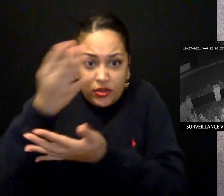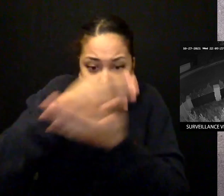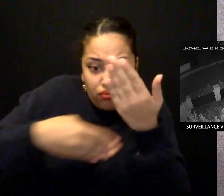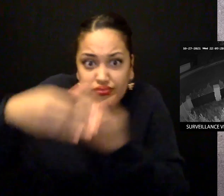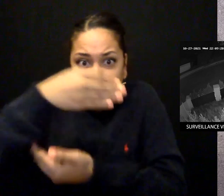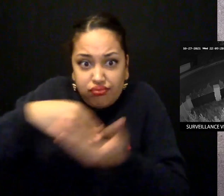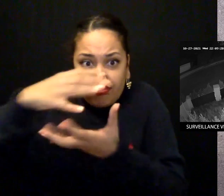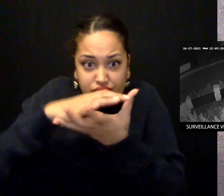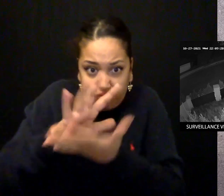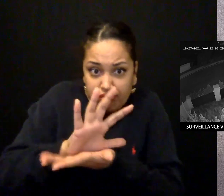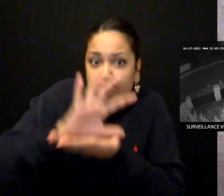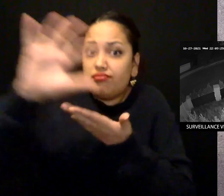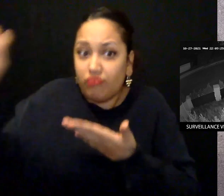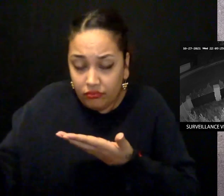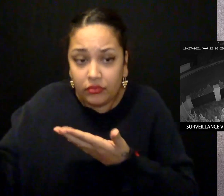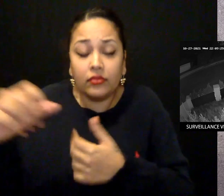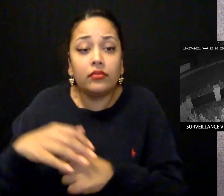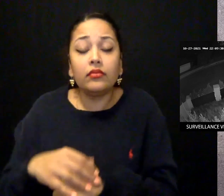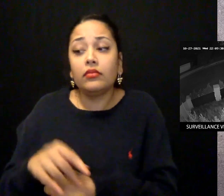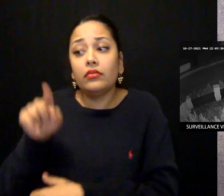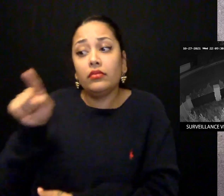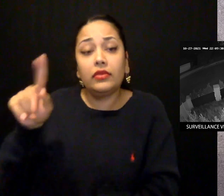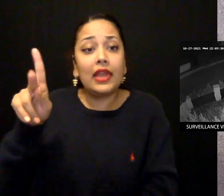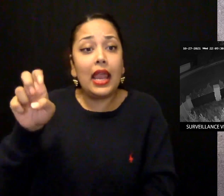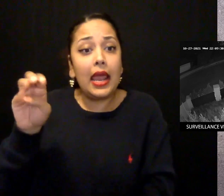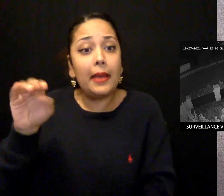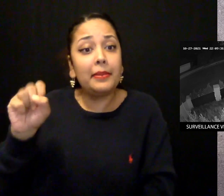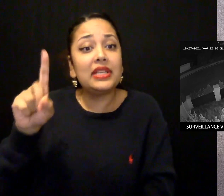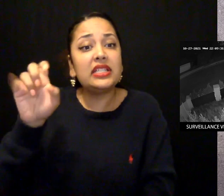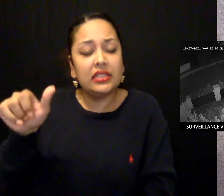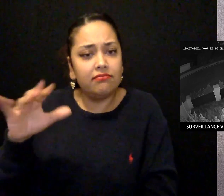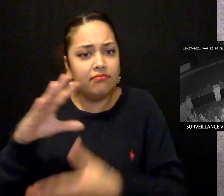then the video shows the two men leaving the home with items wrapped in bedding